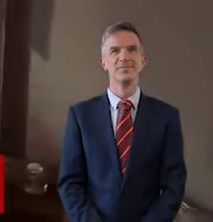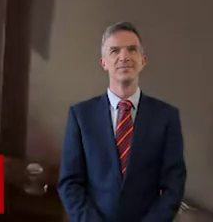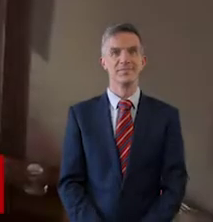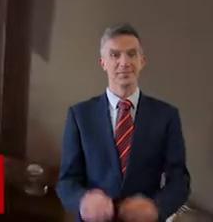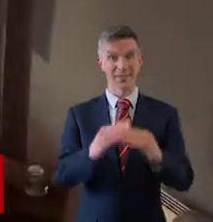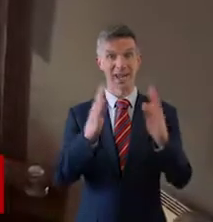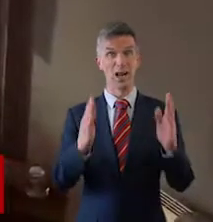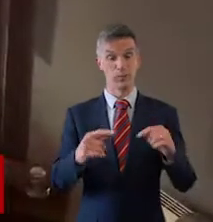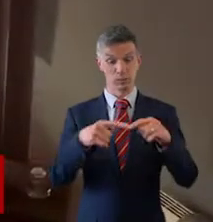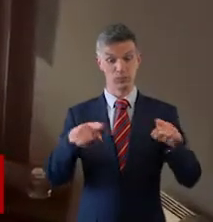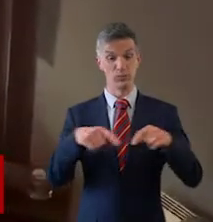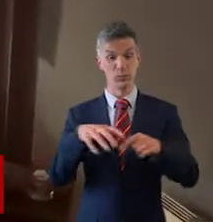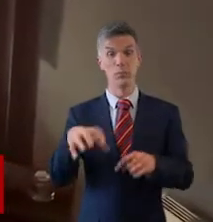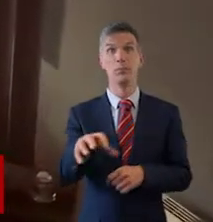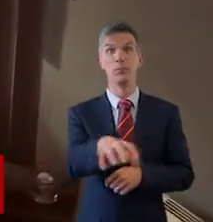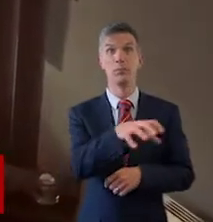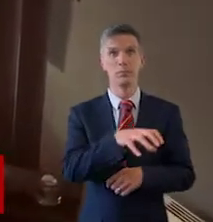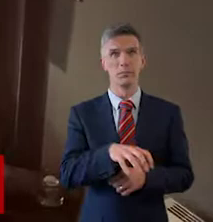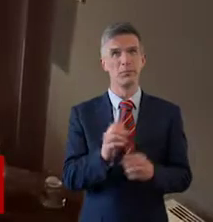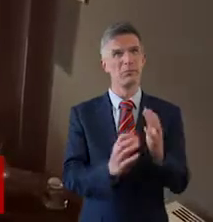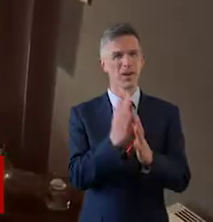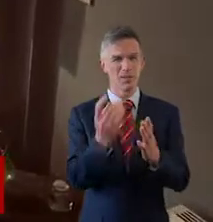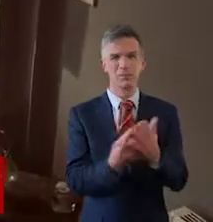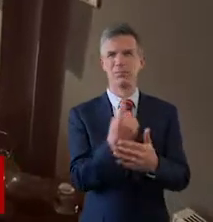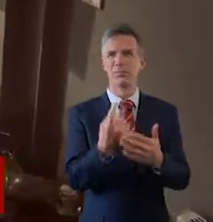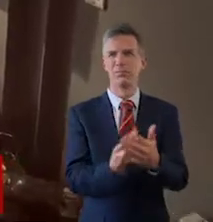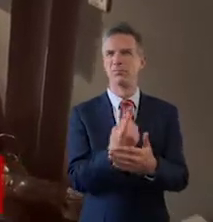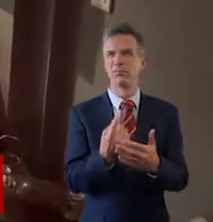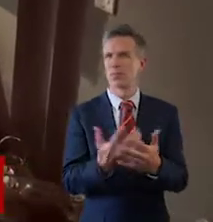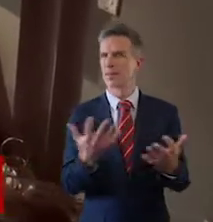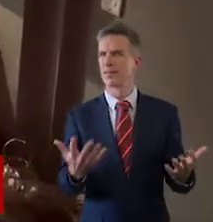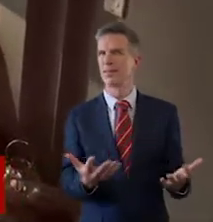Did you know, more than 61% of house fires start in the kitchen?